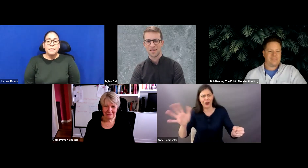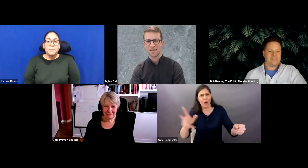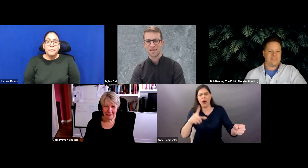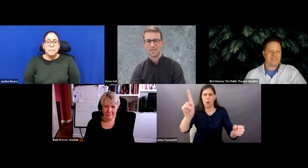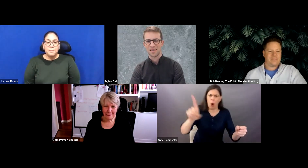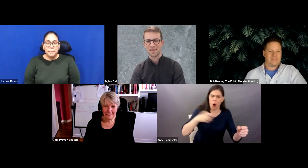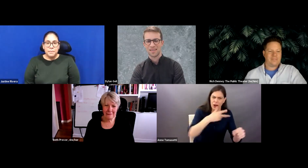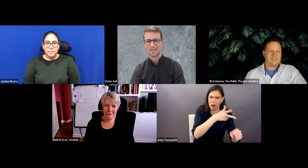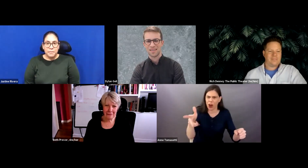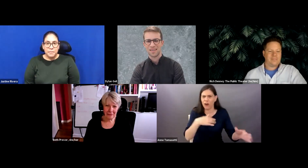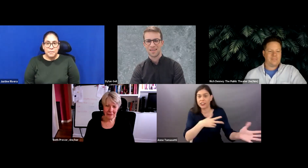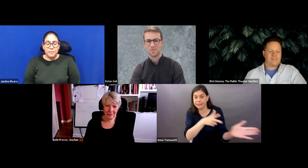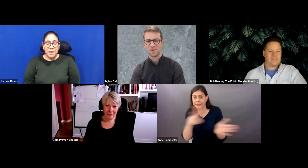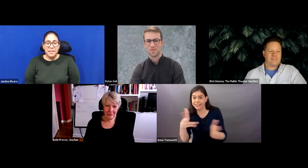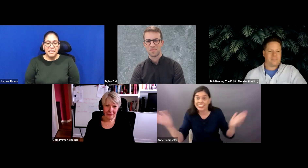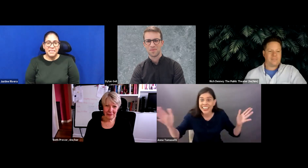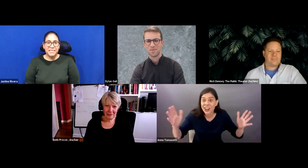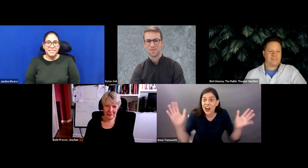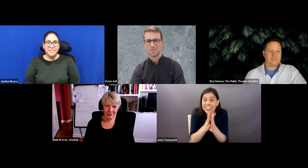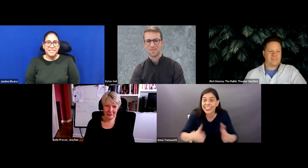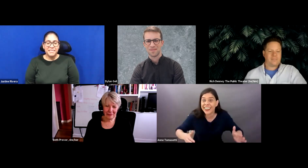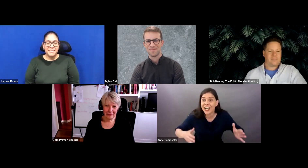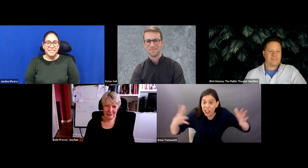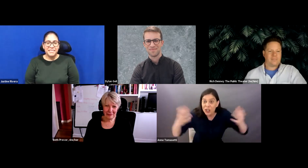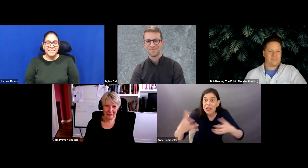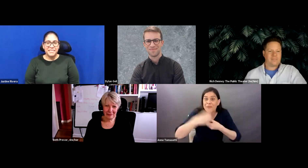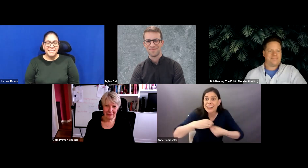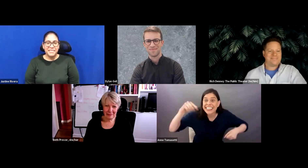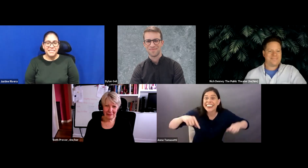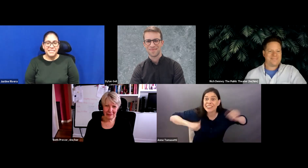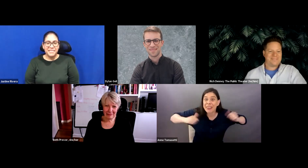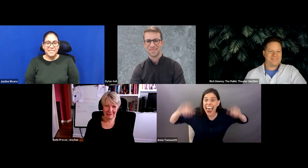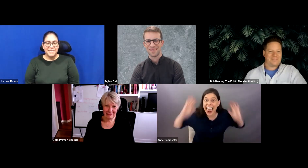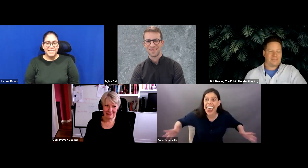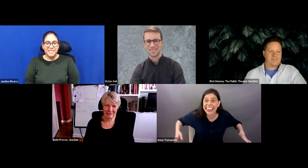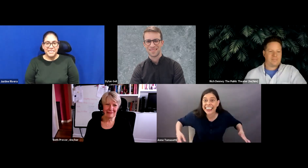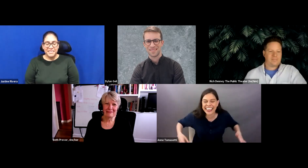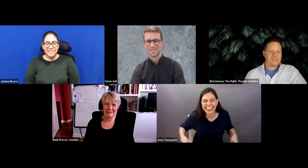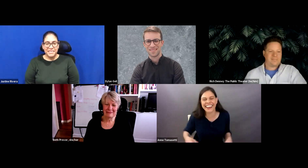driving. And he said, "Anne, oh, what do you want?" So he actually pulled over, and then I was able to convince him and